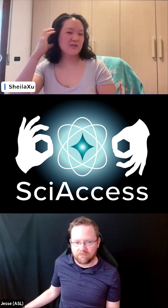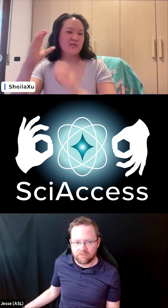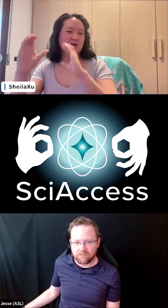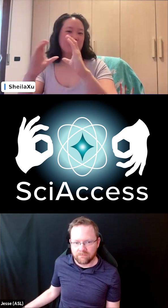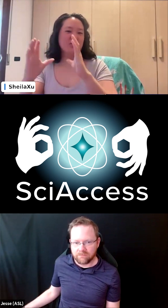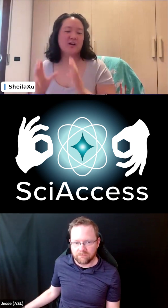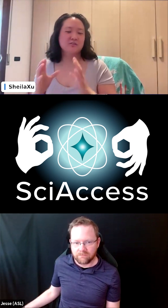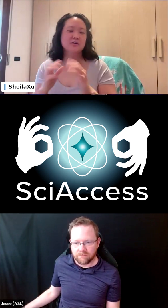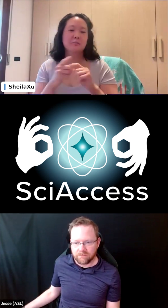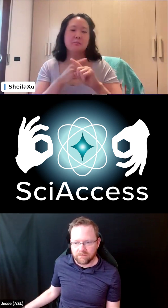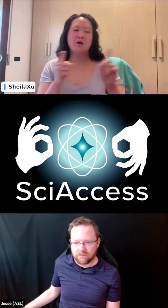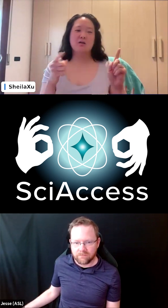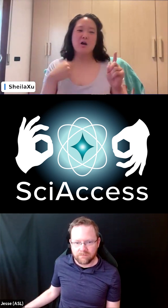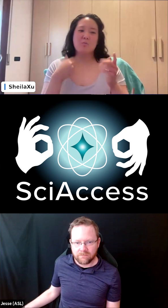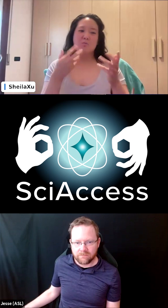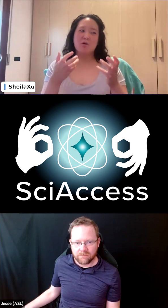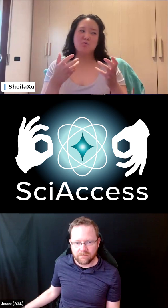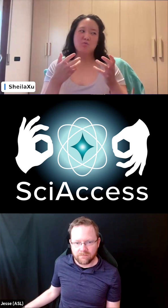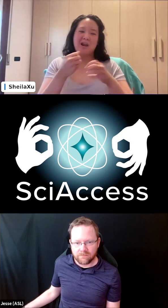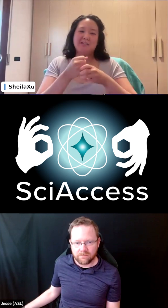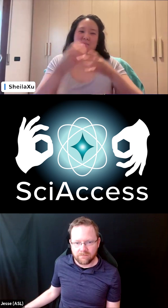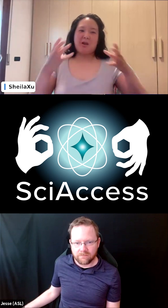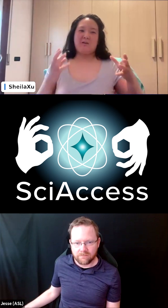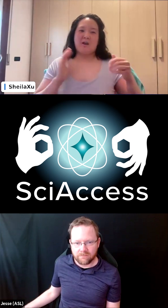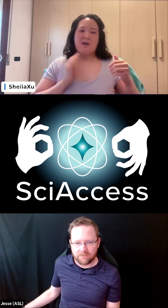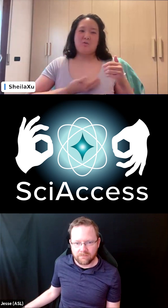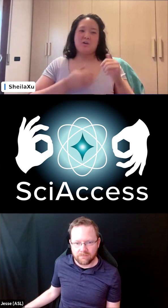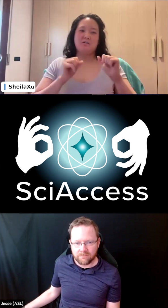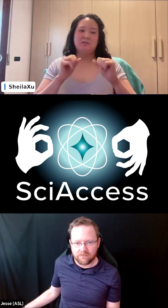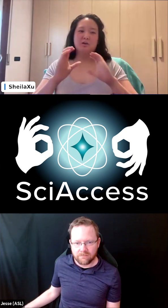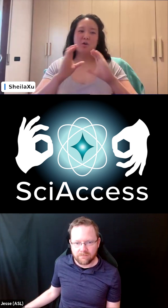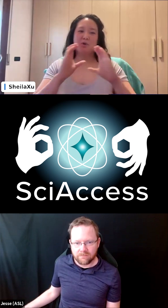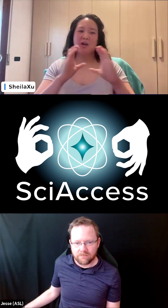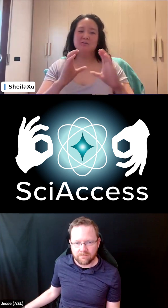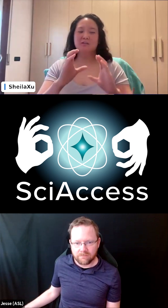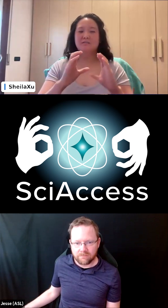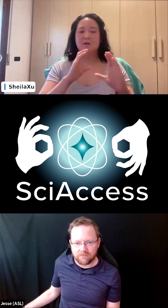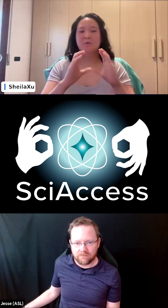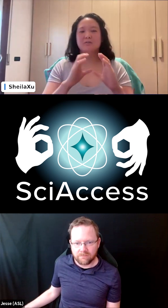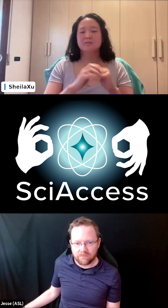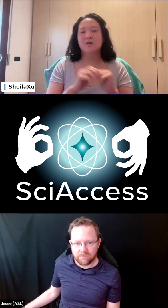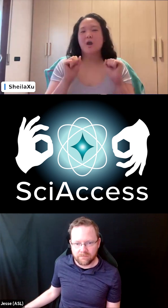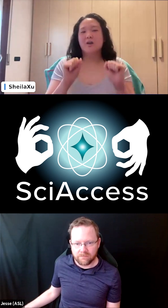radio where the communication but we would like to expand our access.